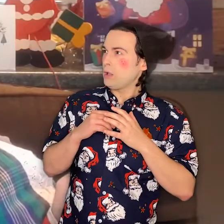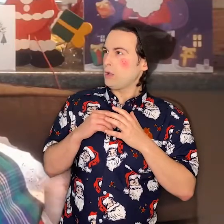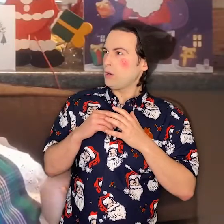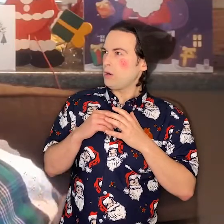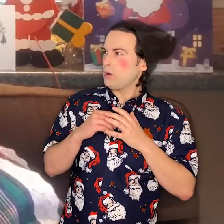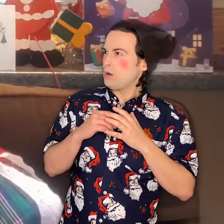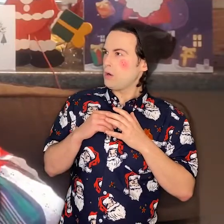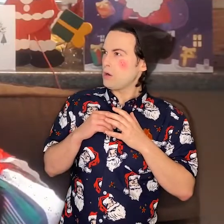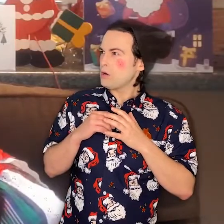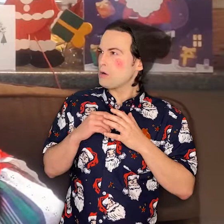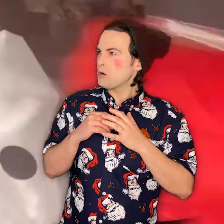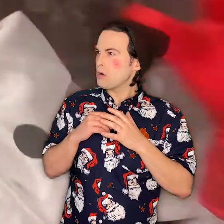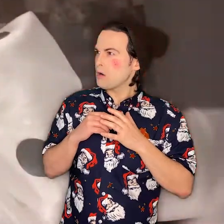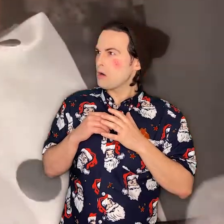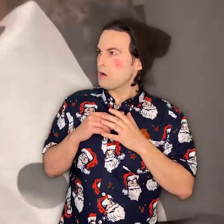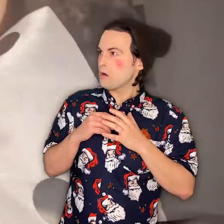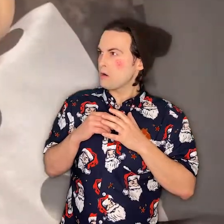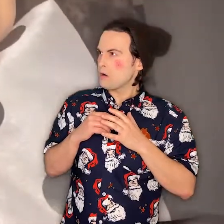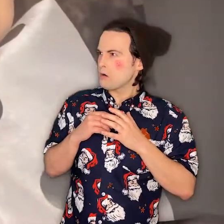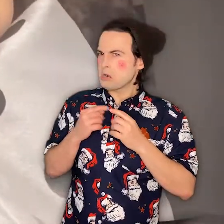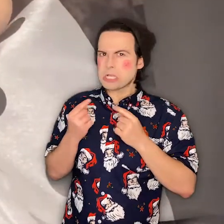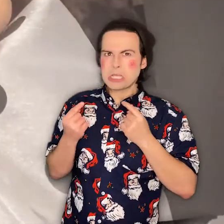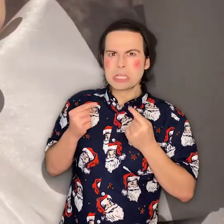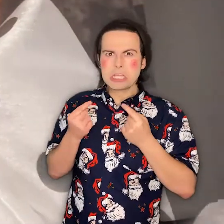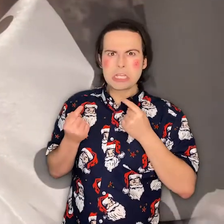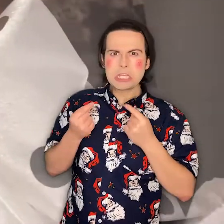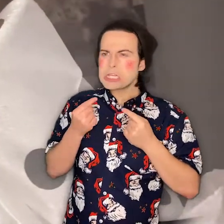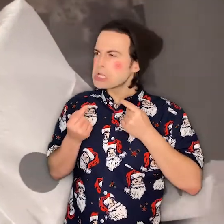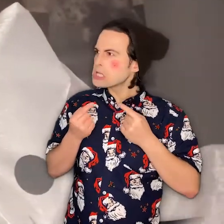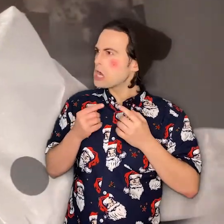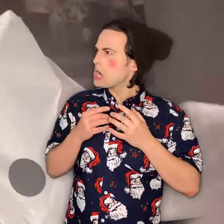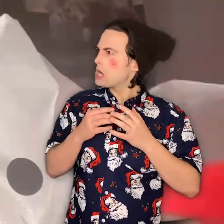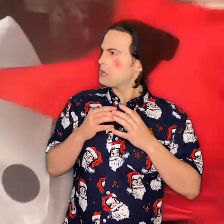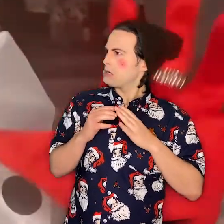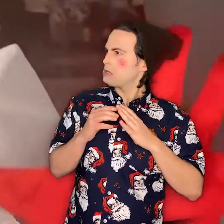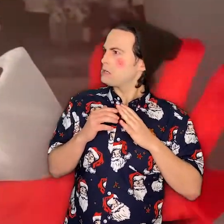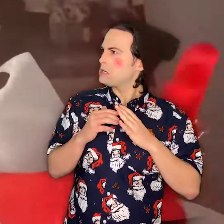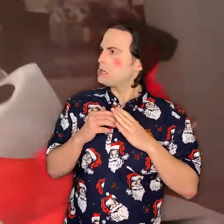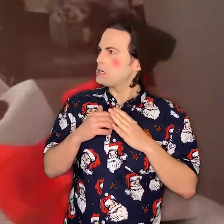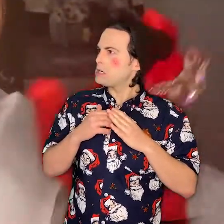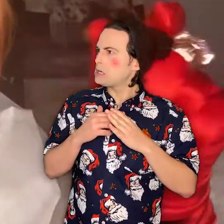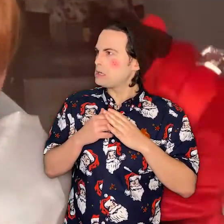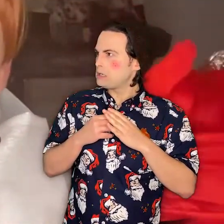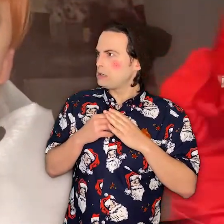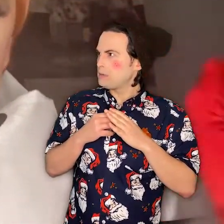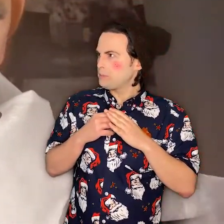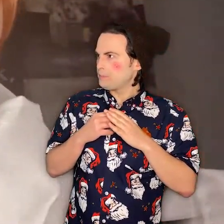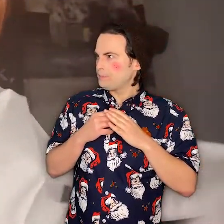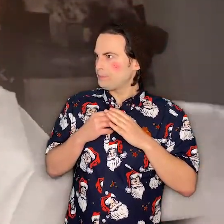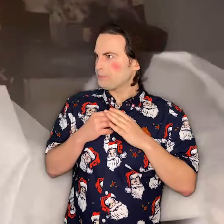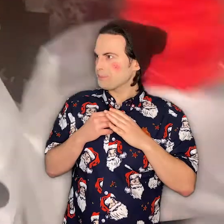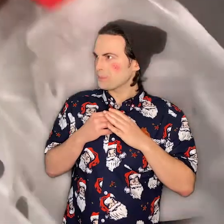Helen - Who are you calling a midden ya howler? Judy - Enough, you will all cower at my conjurations.